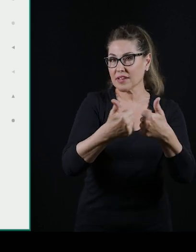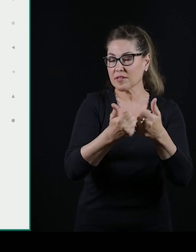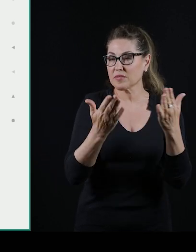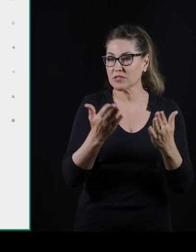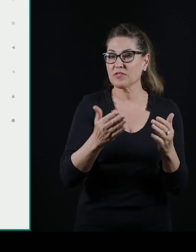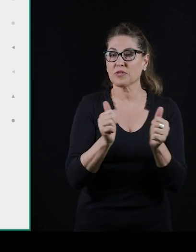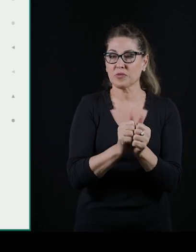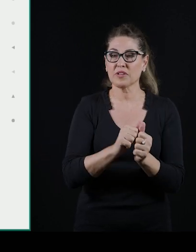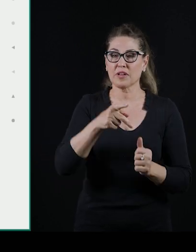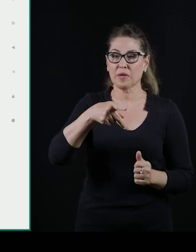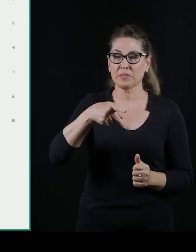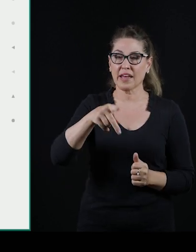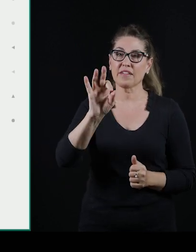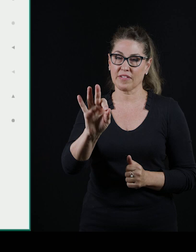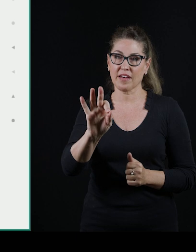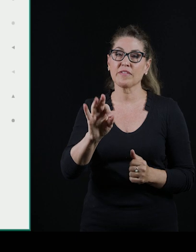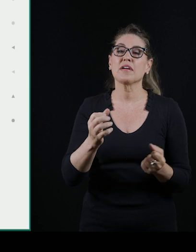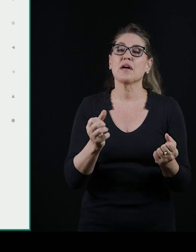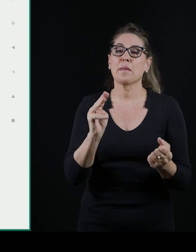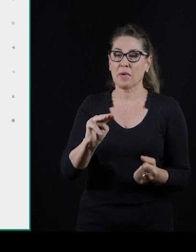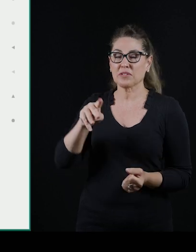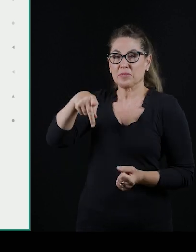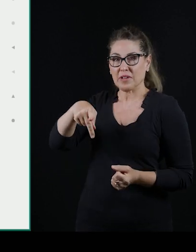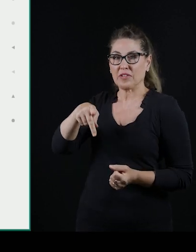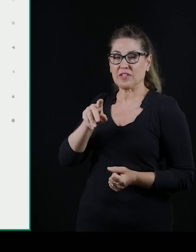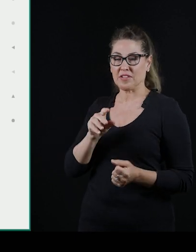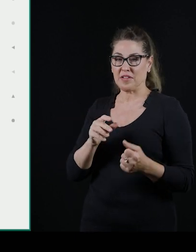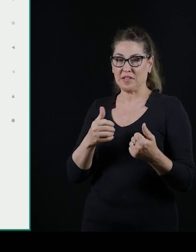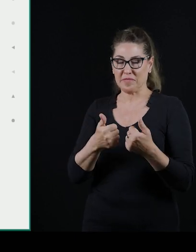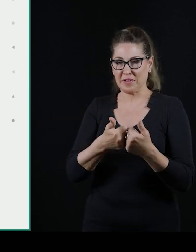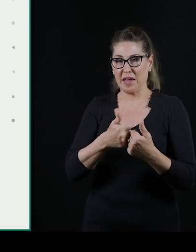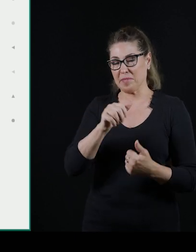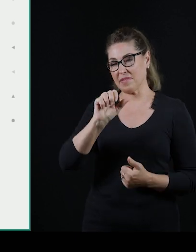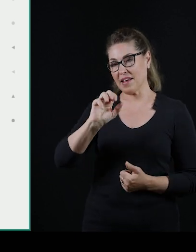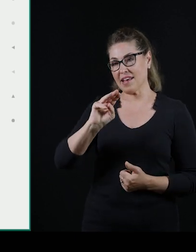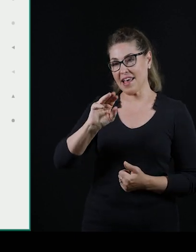with the PlayFab multiplayer game server SDK and deploy the game server